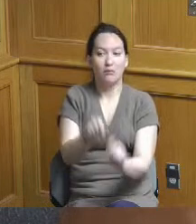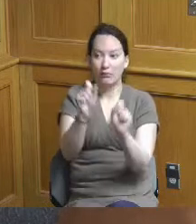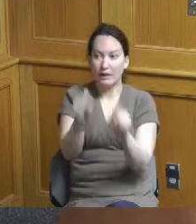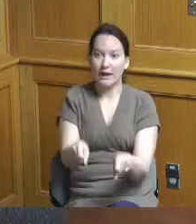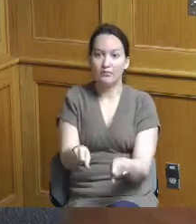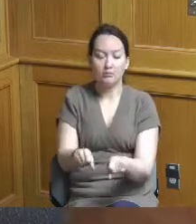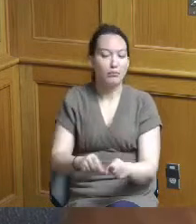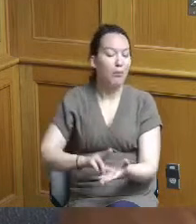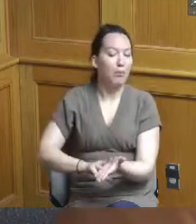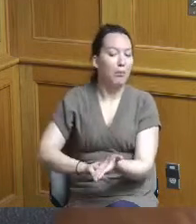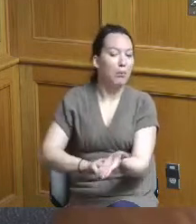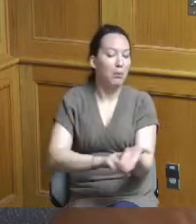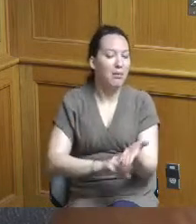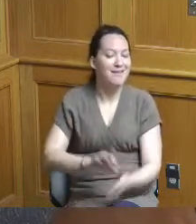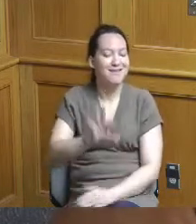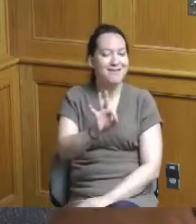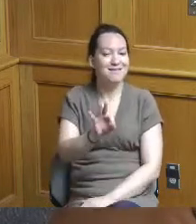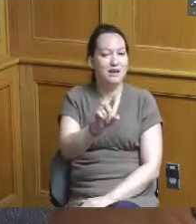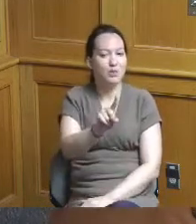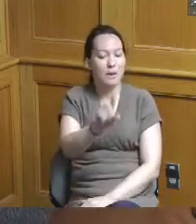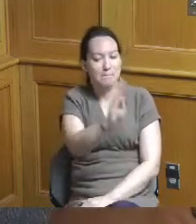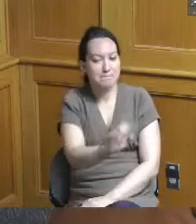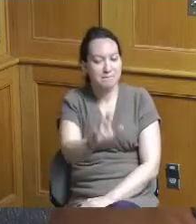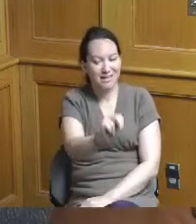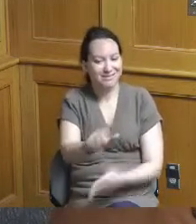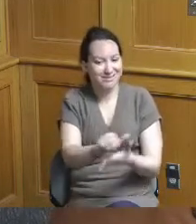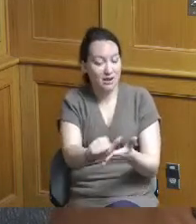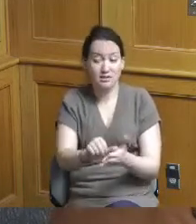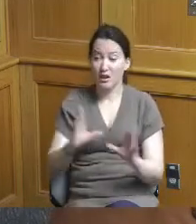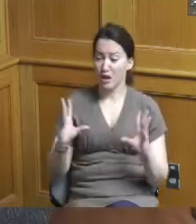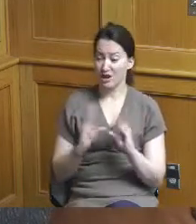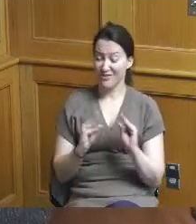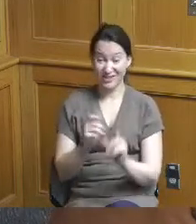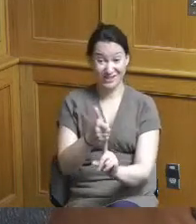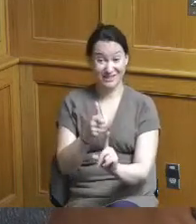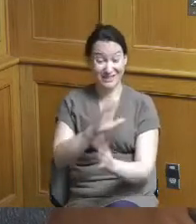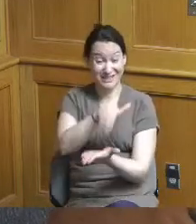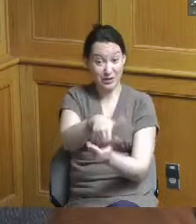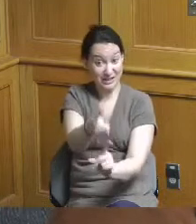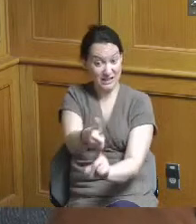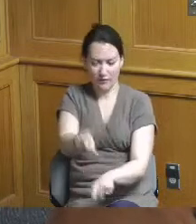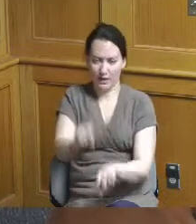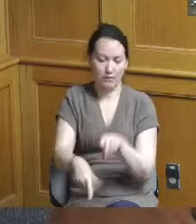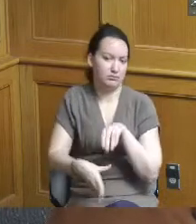to tap into the 91 billion dollars the convention center cannot do it because they got conventions